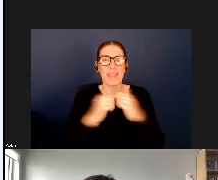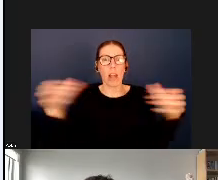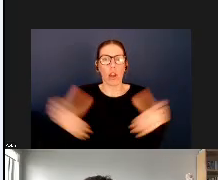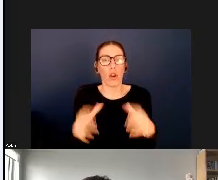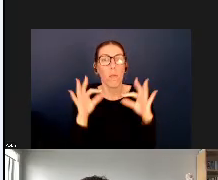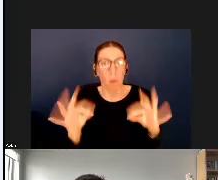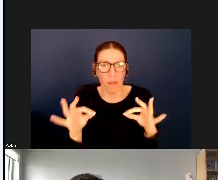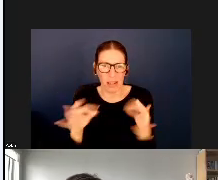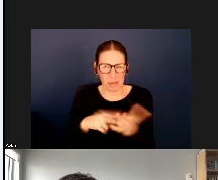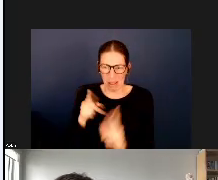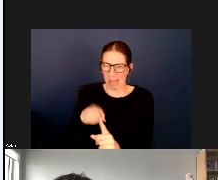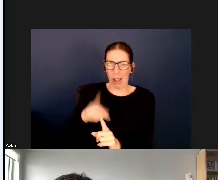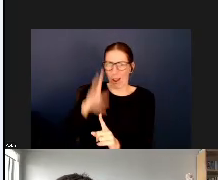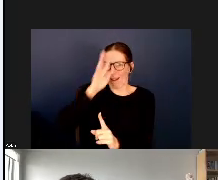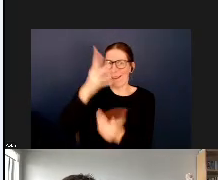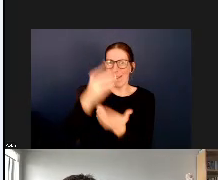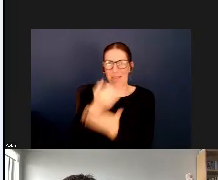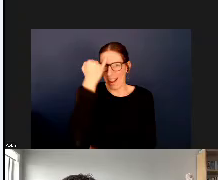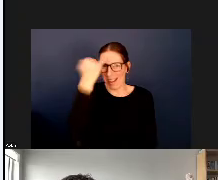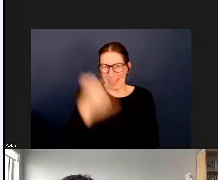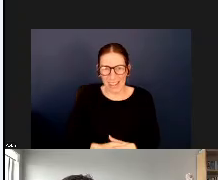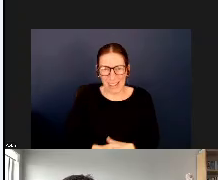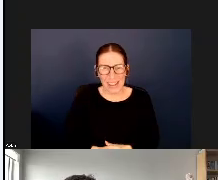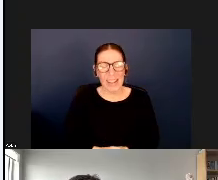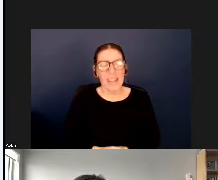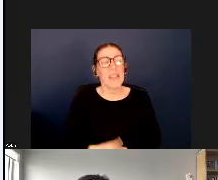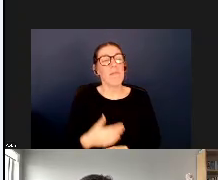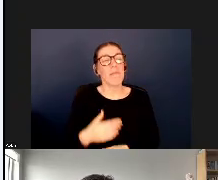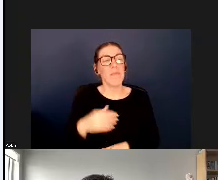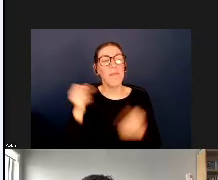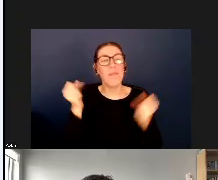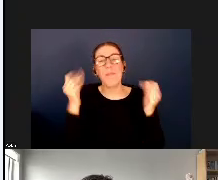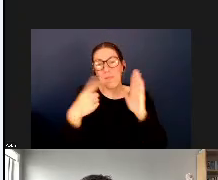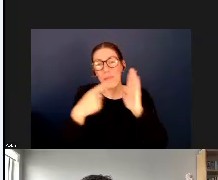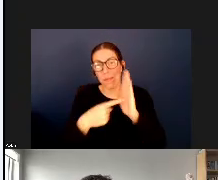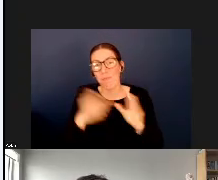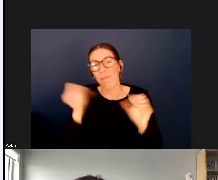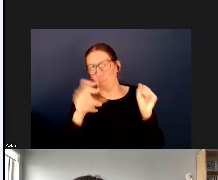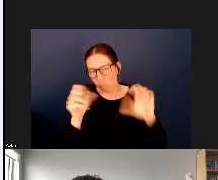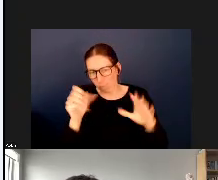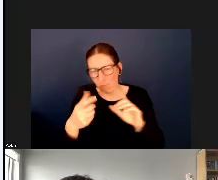Uh there were several examples given by our participant group talking about a 12-bedroom